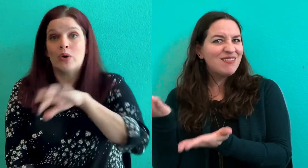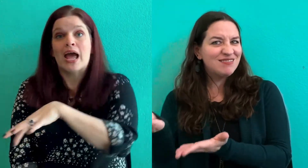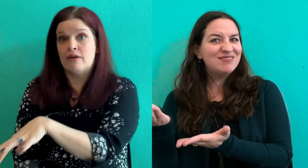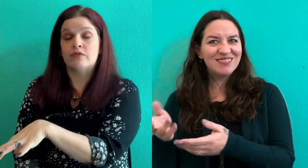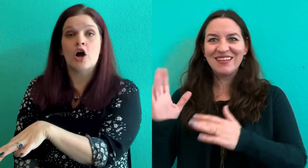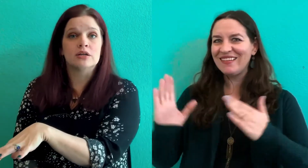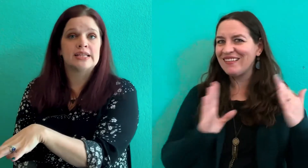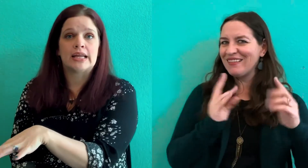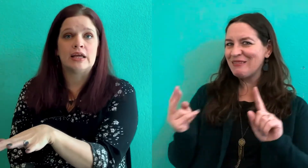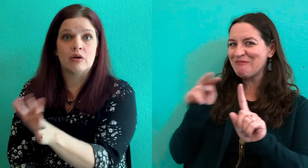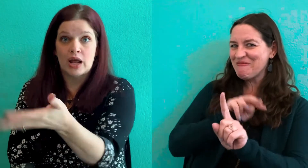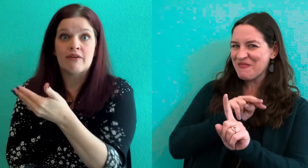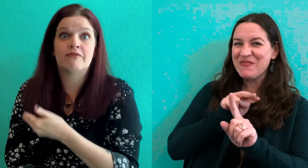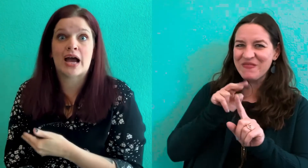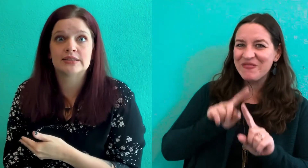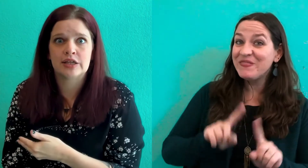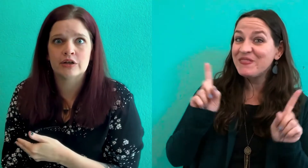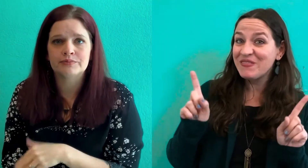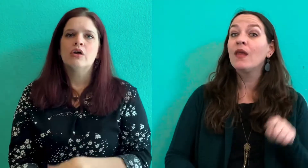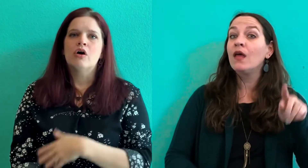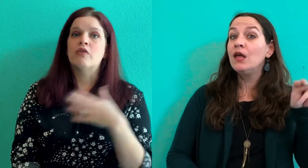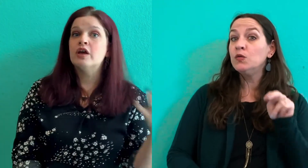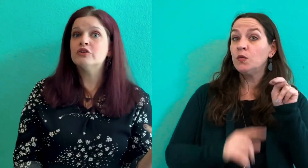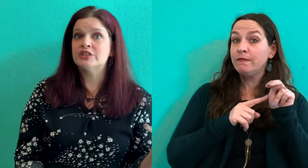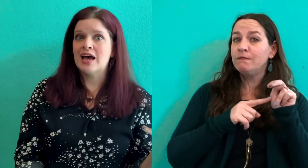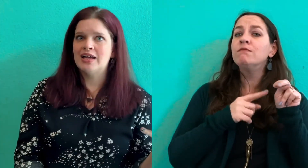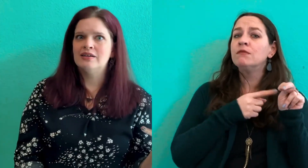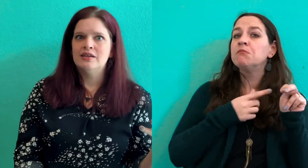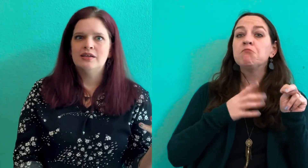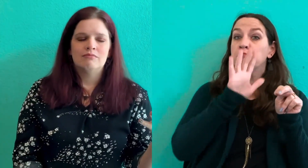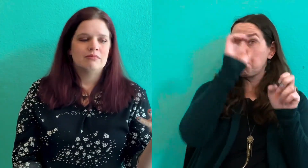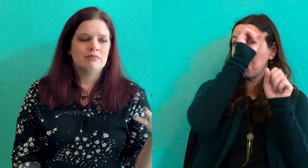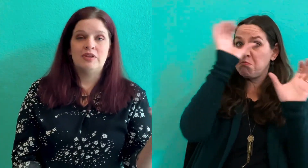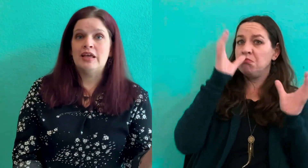when I have hard data here, when I have facts here. On the other side, the intuitive might